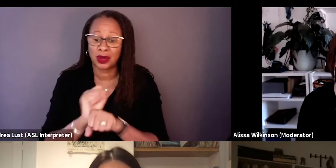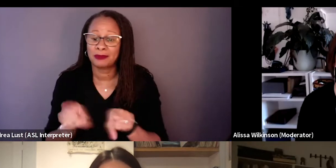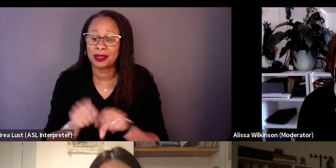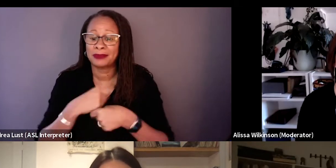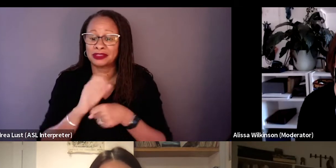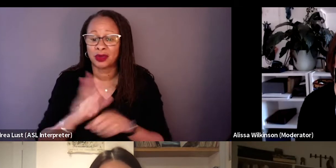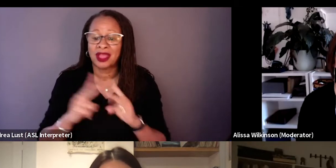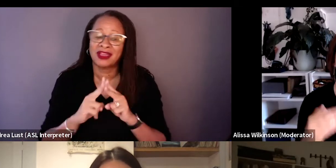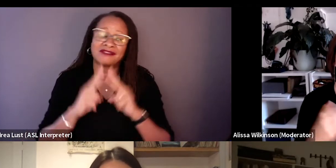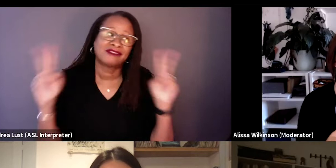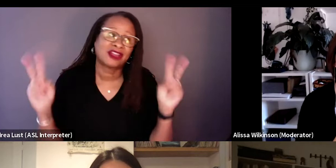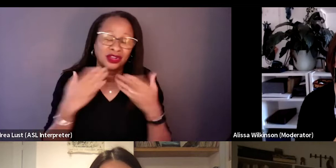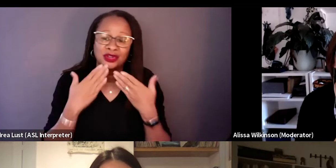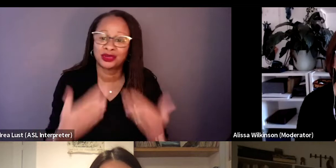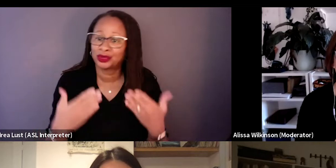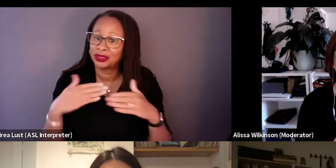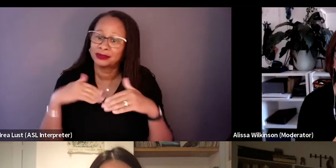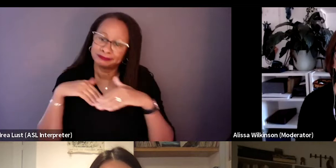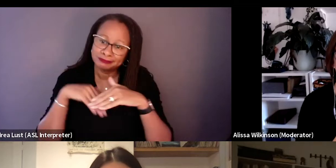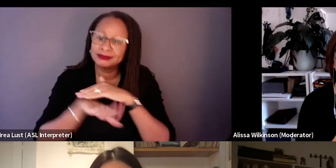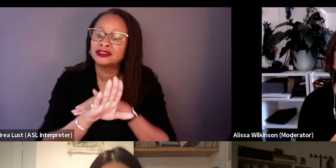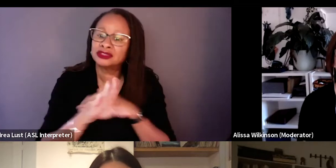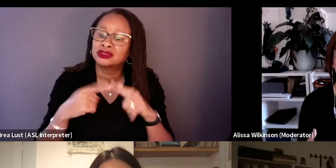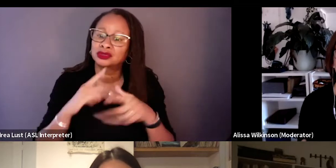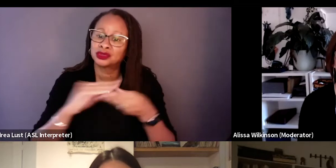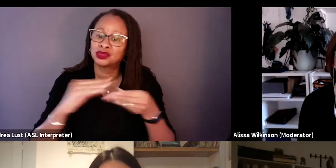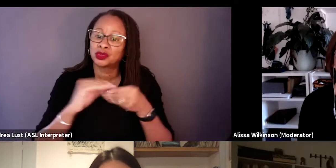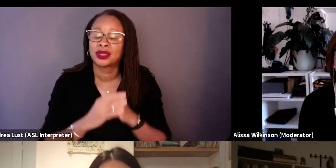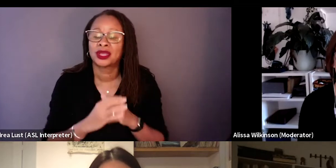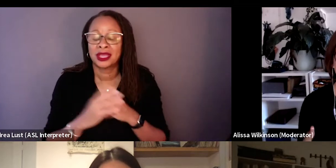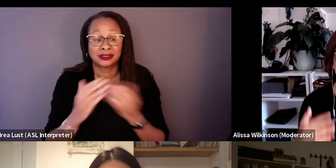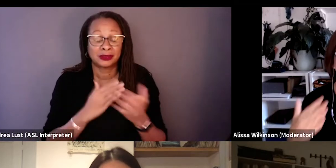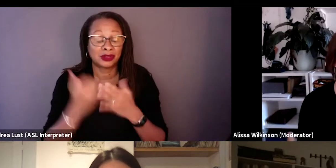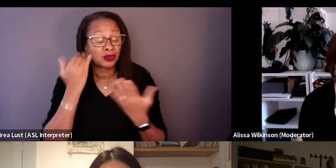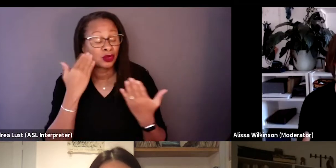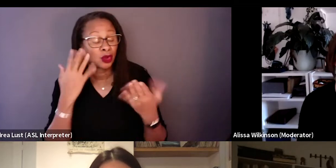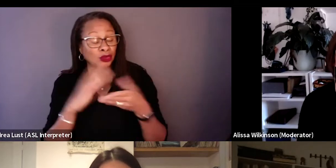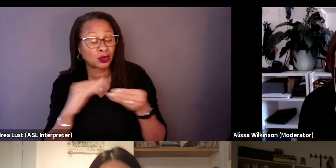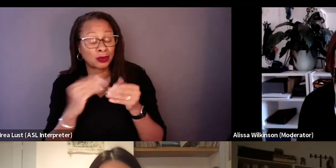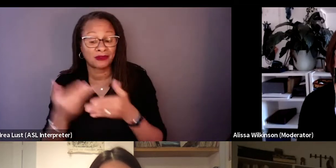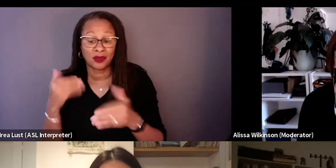a really good way into this story. I think whether or not you knew her story before. That said, I know international media